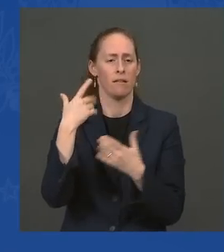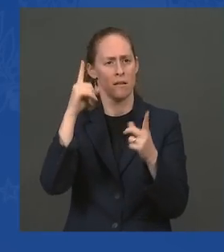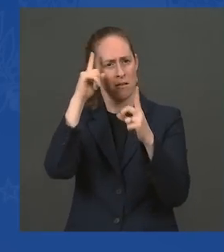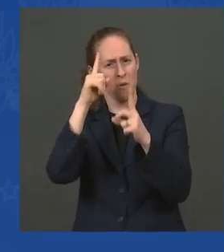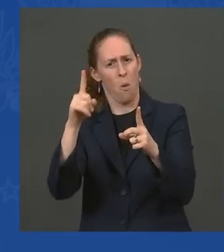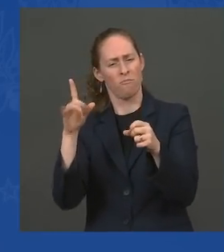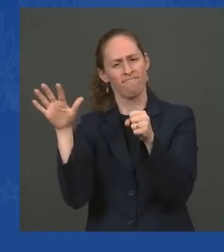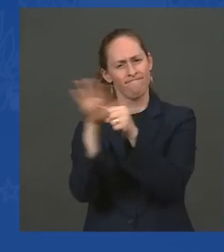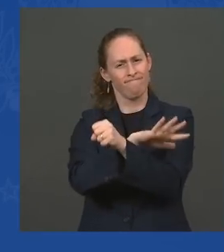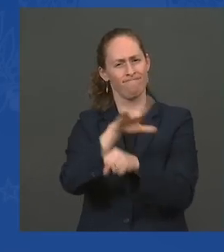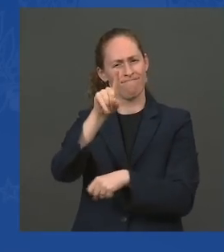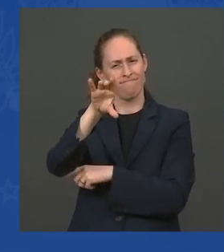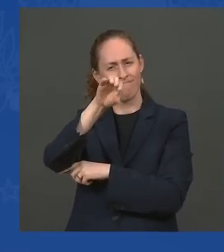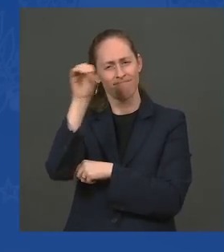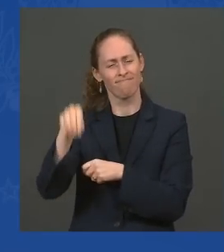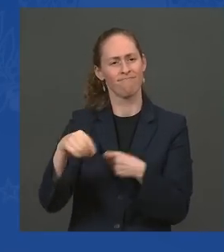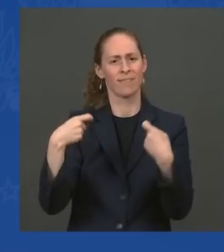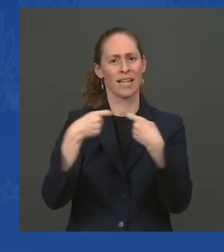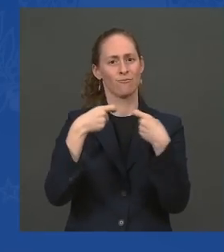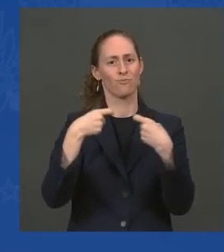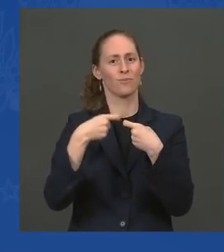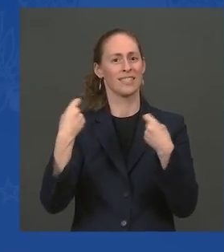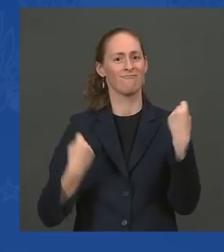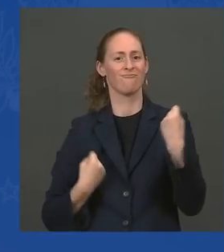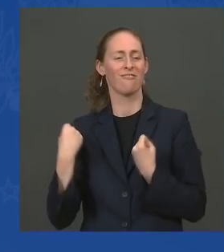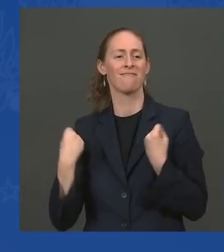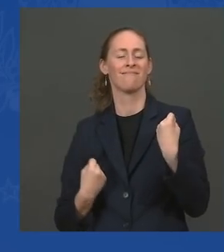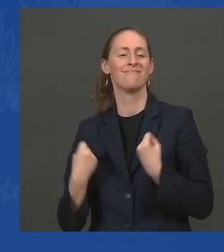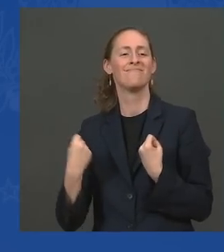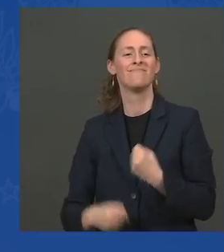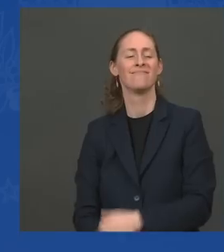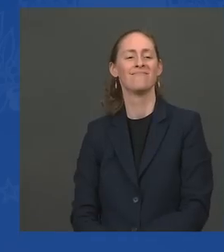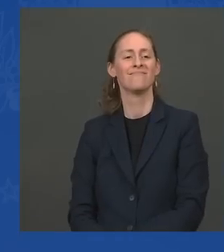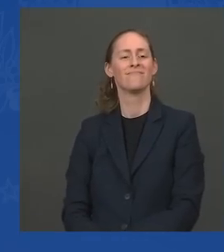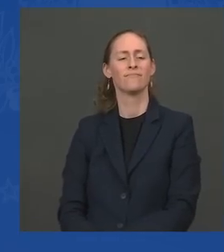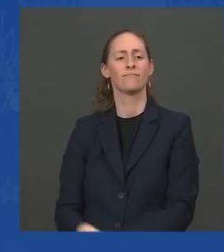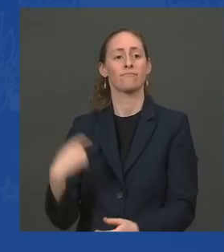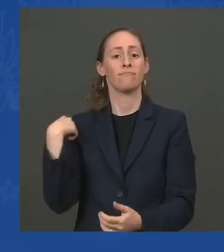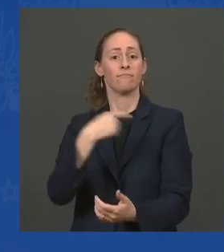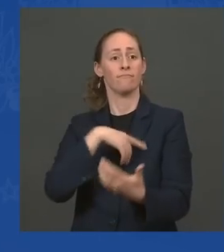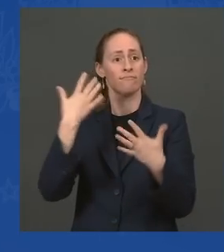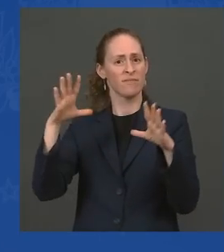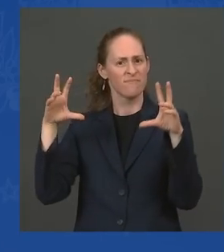As we have said, we are investing $35 billion in electric vehicles and autonomous vehicle programs